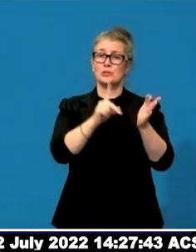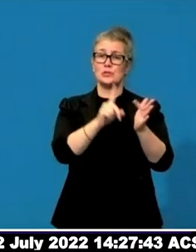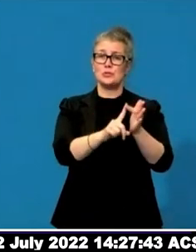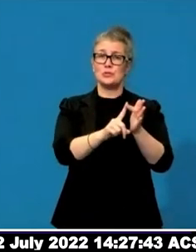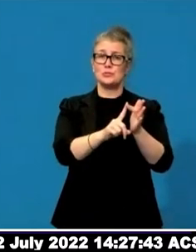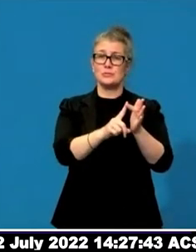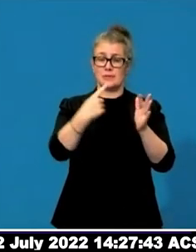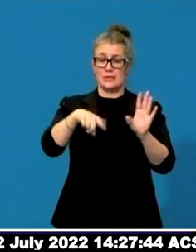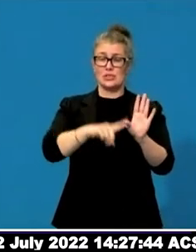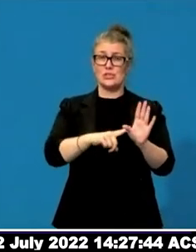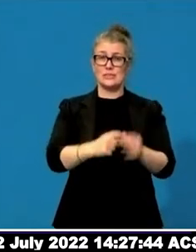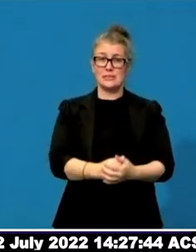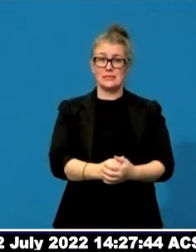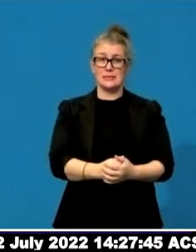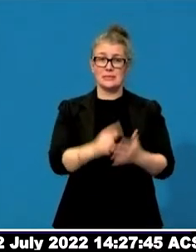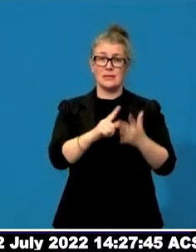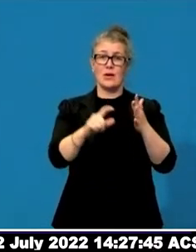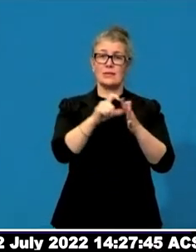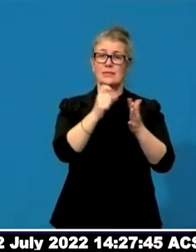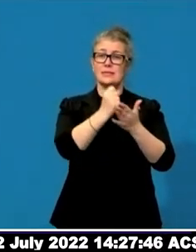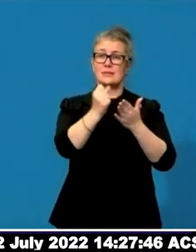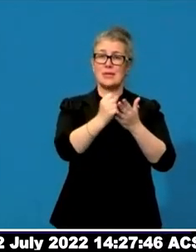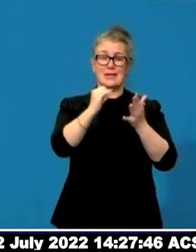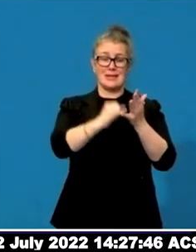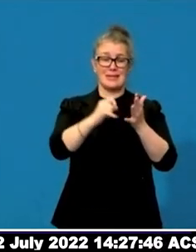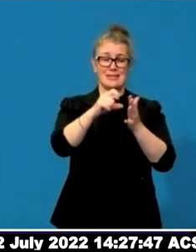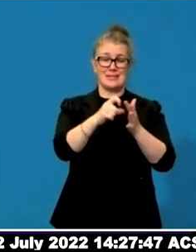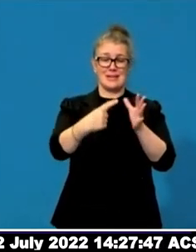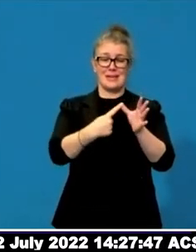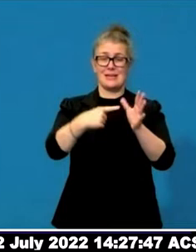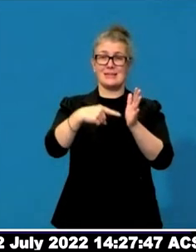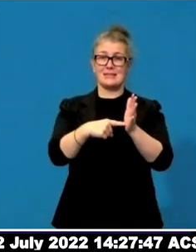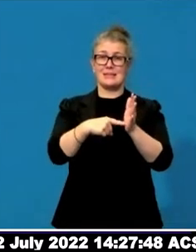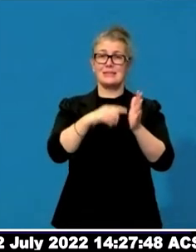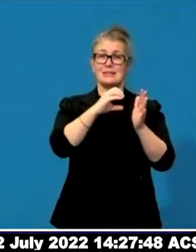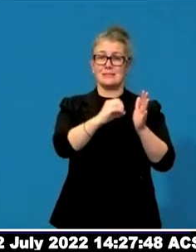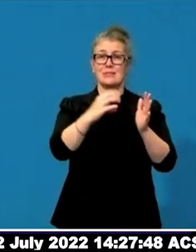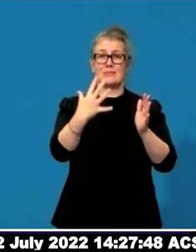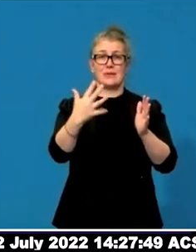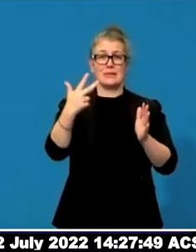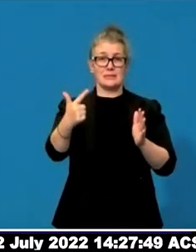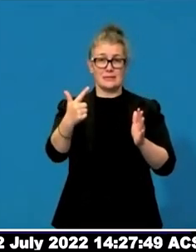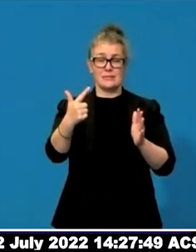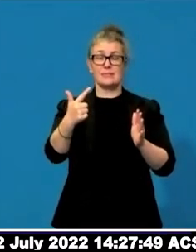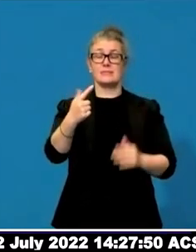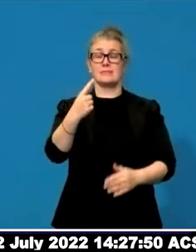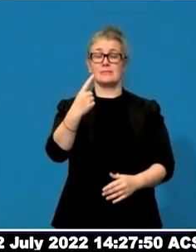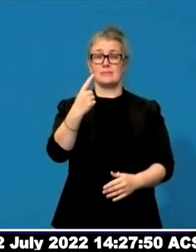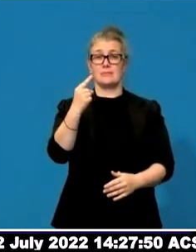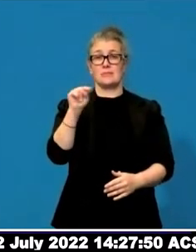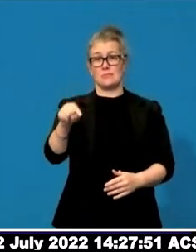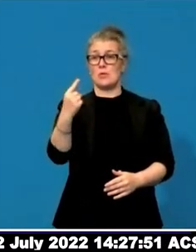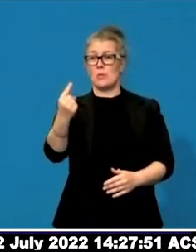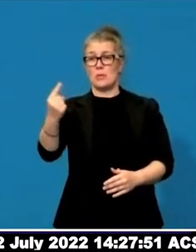ID number STAT.0557.0001.0001.